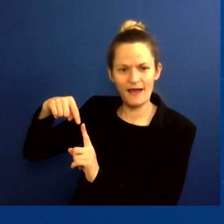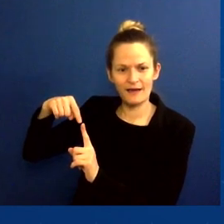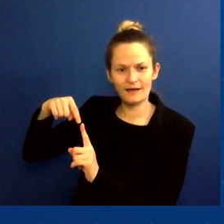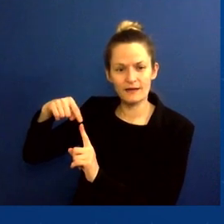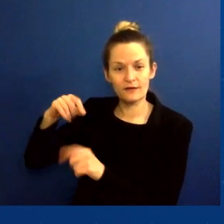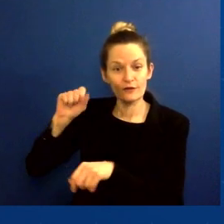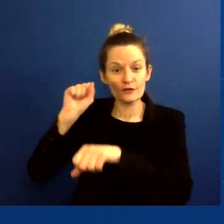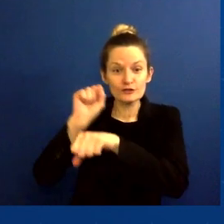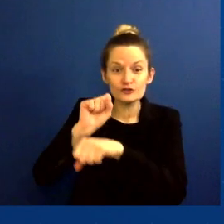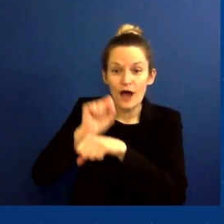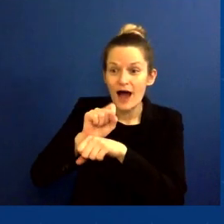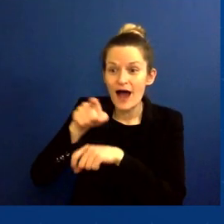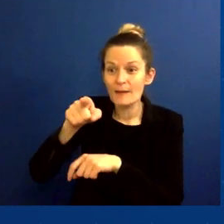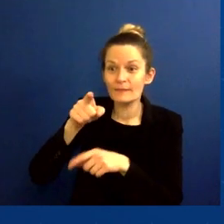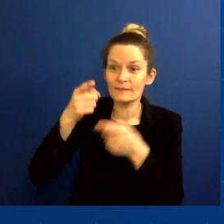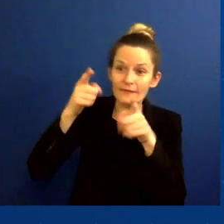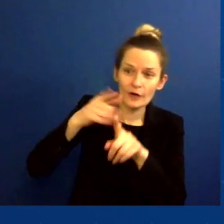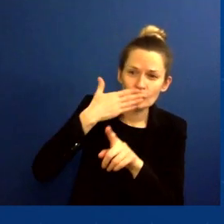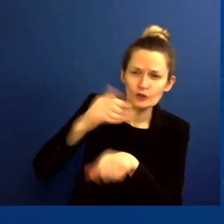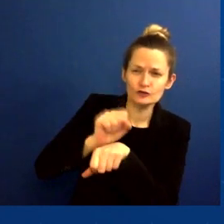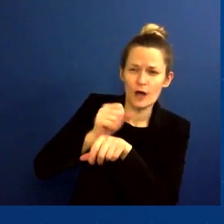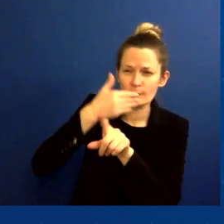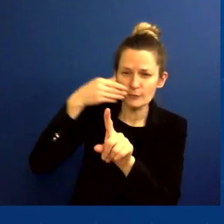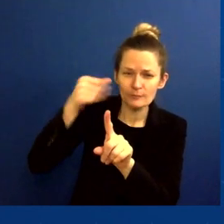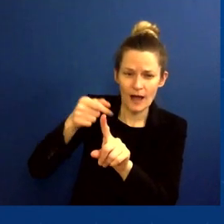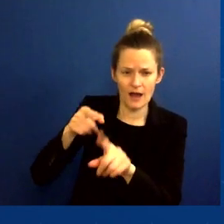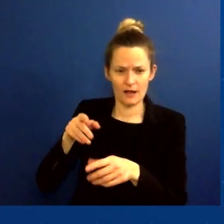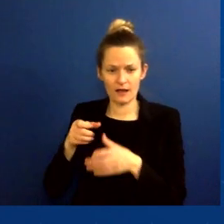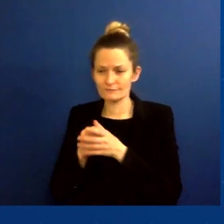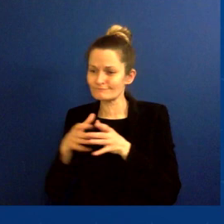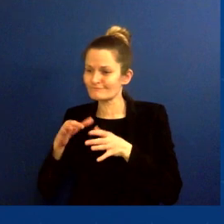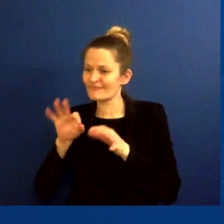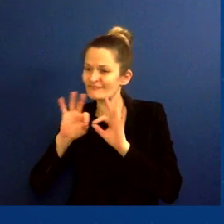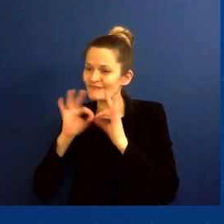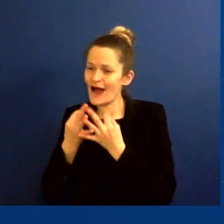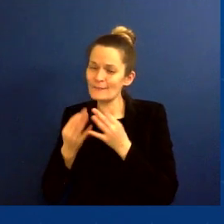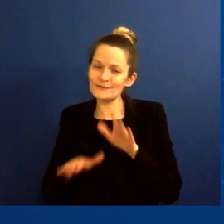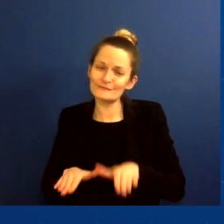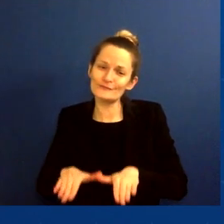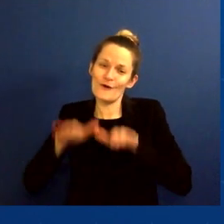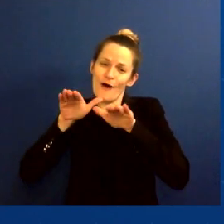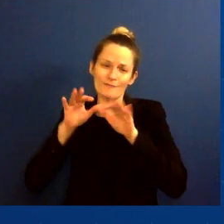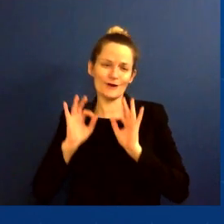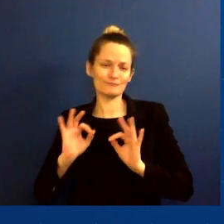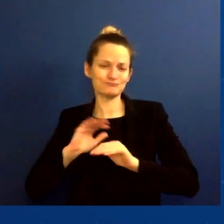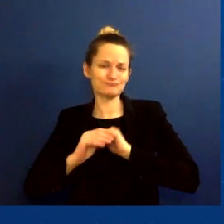Or as my dad would say, "They're jobs you can put your head on the pillow at night and just have a little breathing room" --